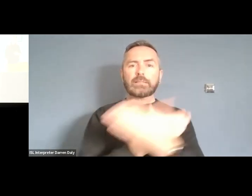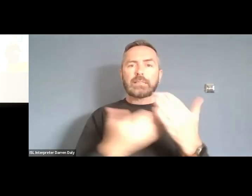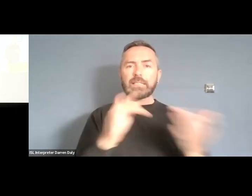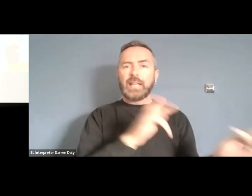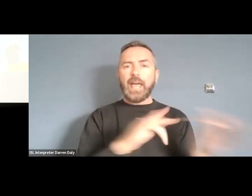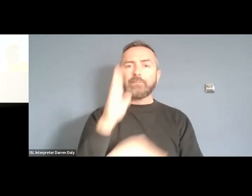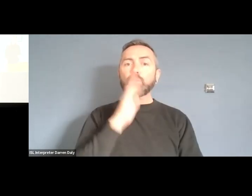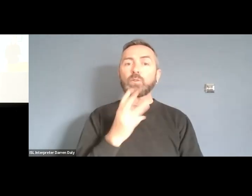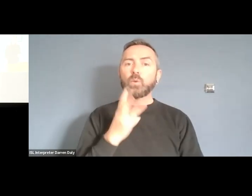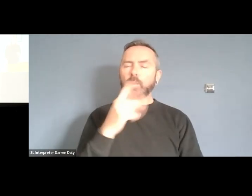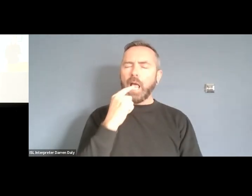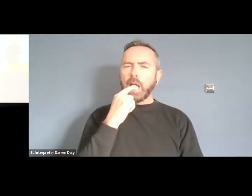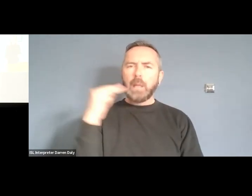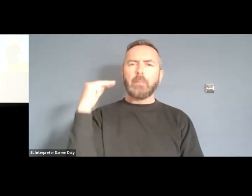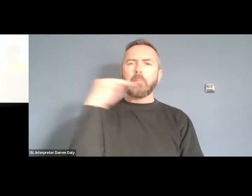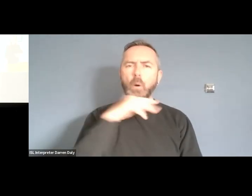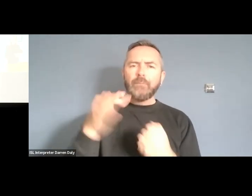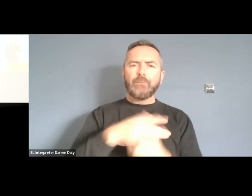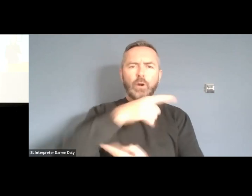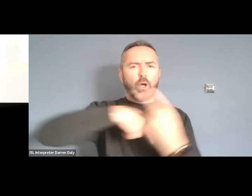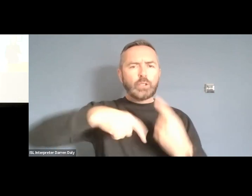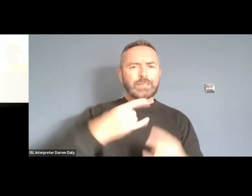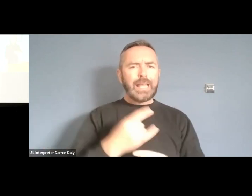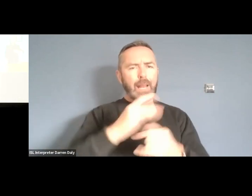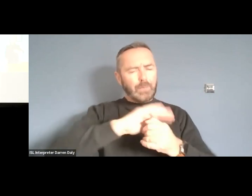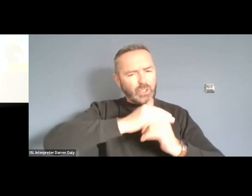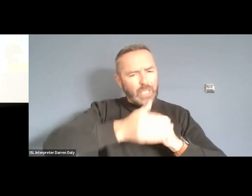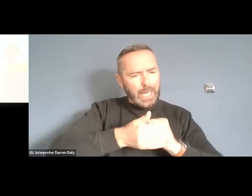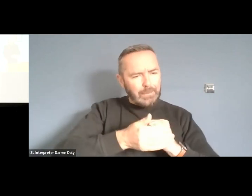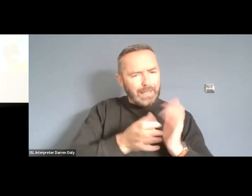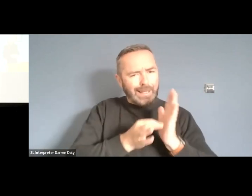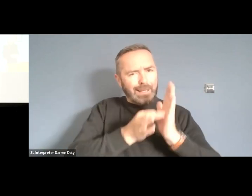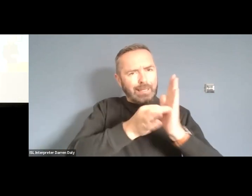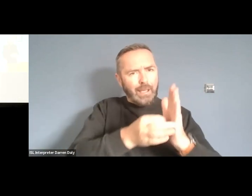be very important to us in shaping, not only the development of the strategy but